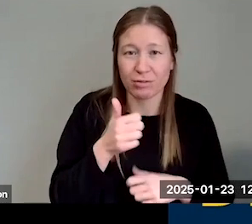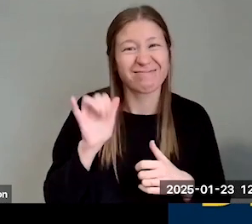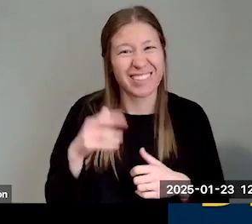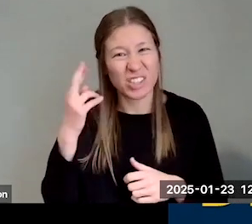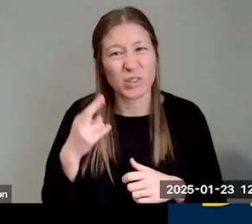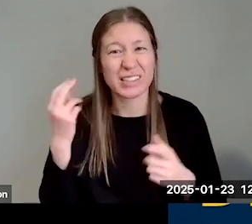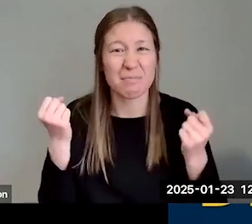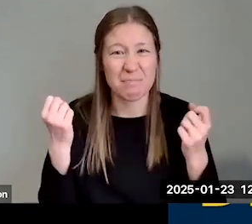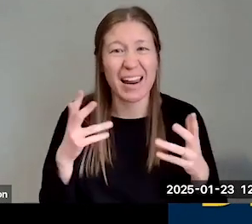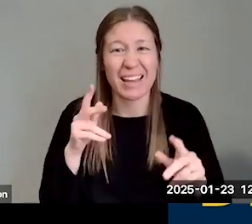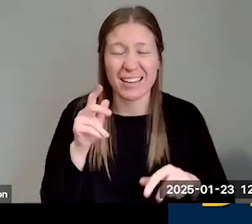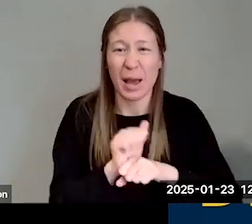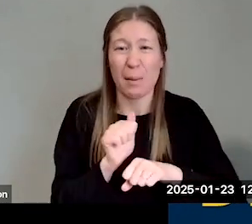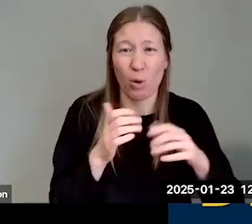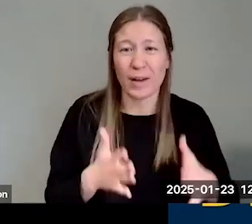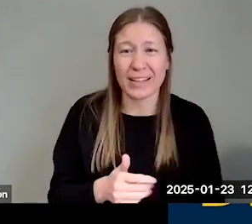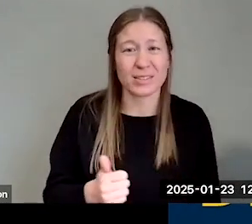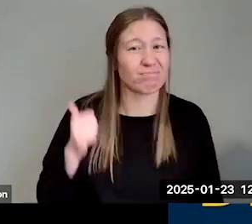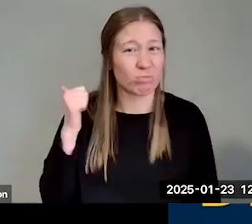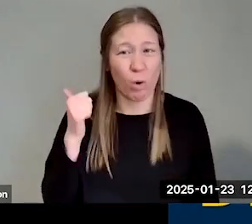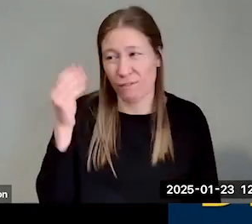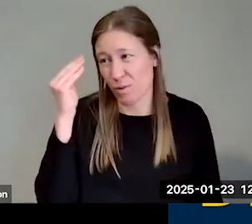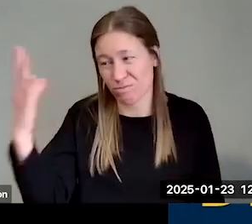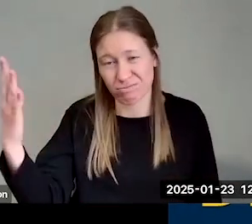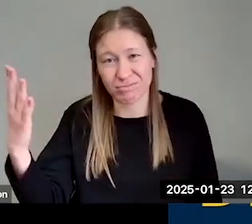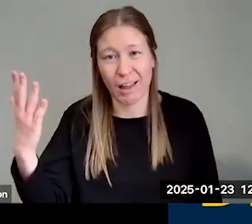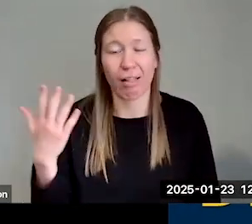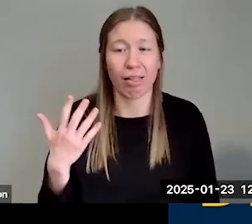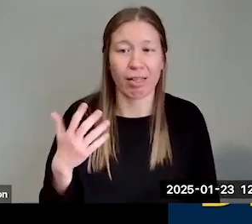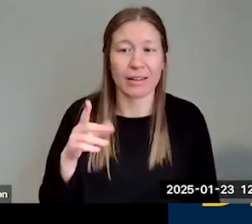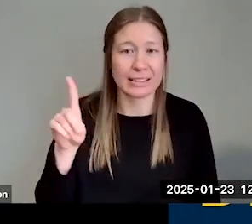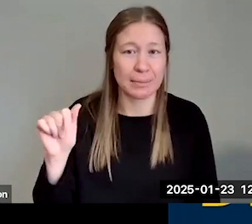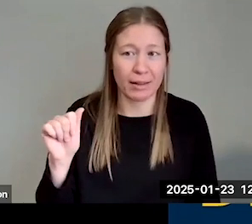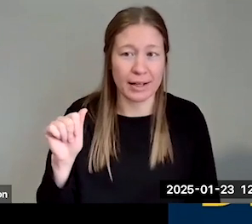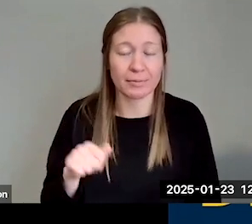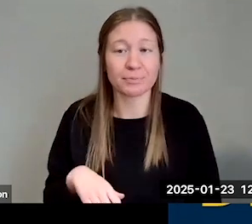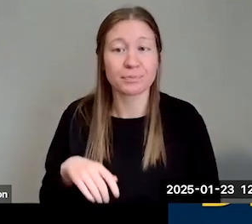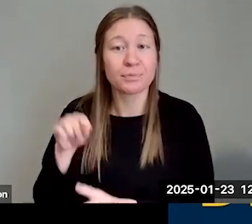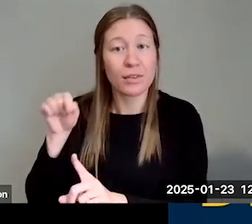may not disclose their disability. And among apparent disability type,